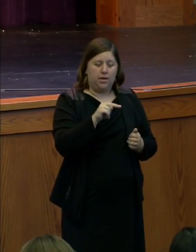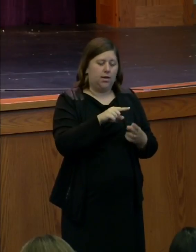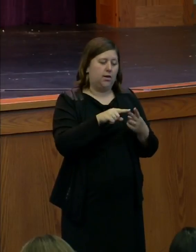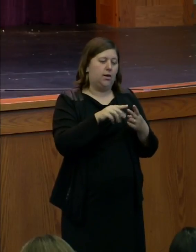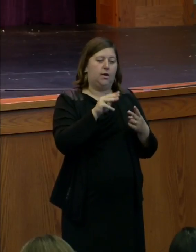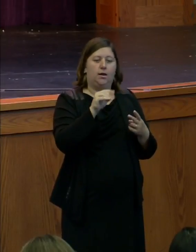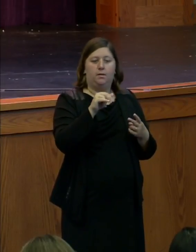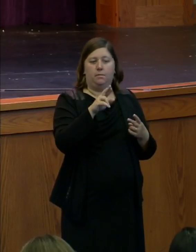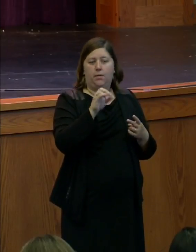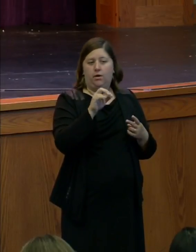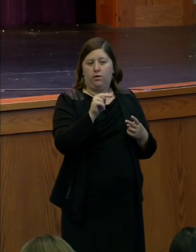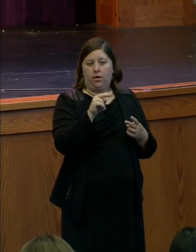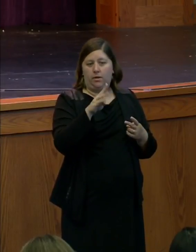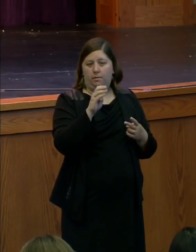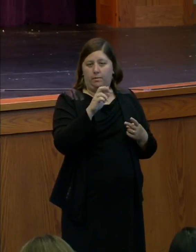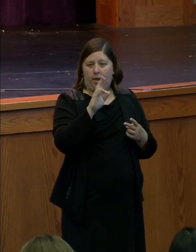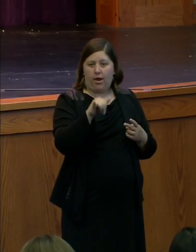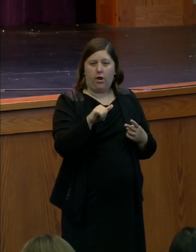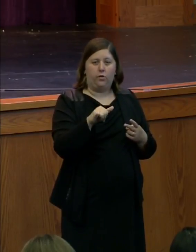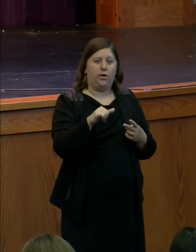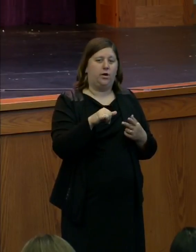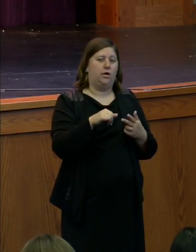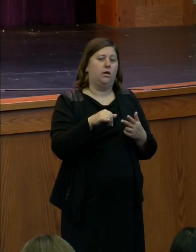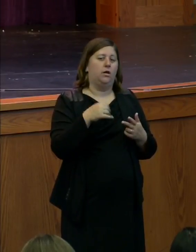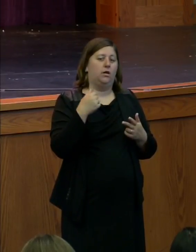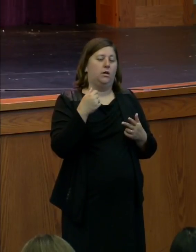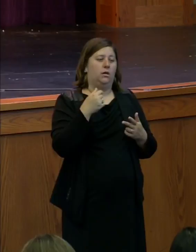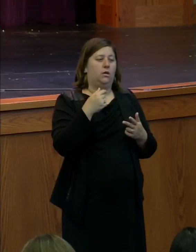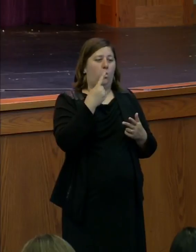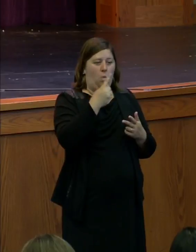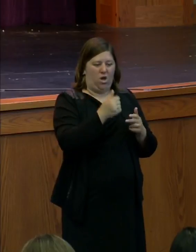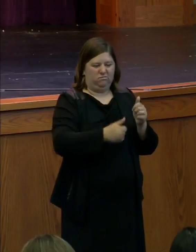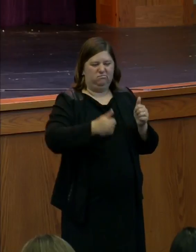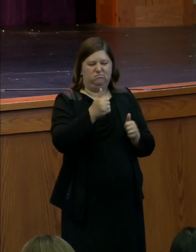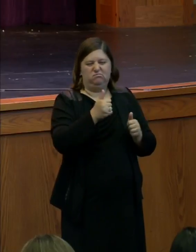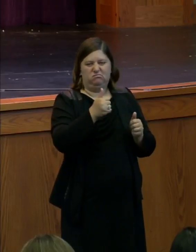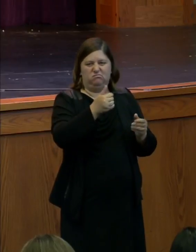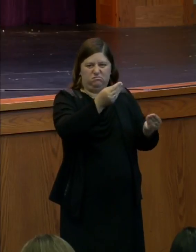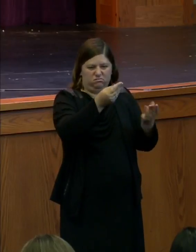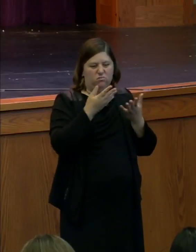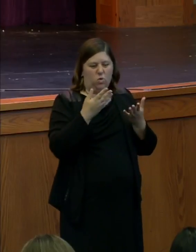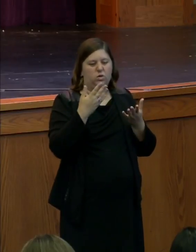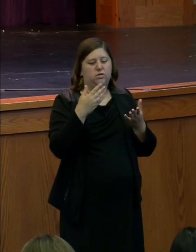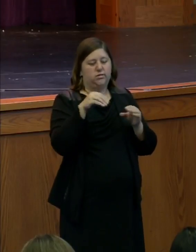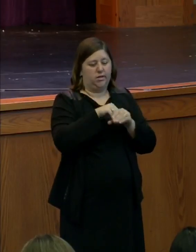WE WERE TOLD BY ONE OF OUR ELDERS IN OUR ORGANIZATION WHO